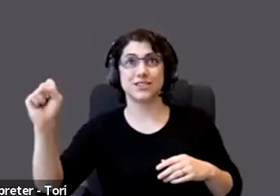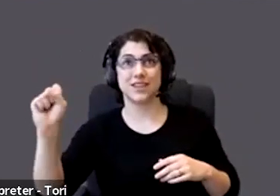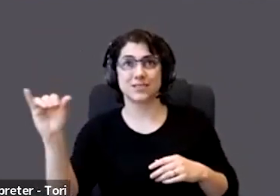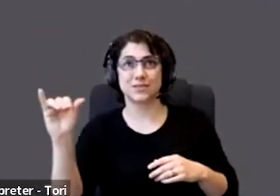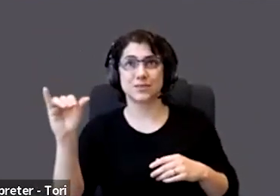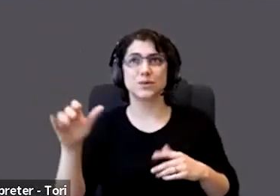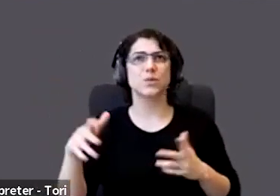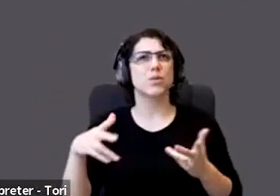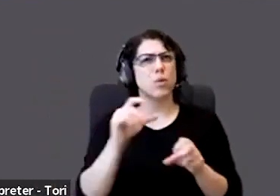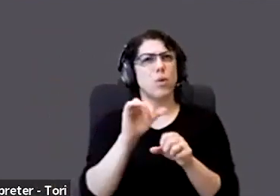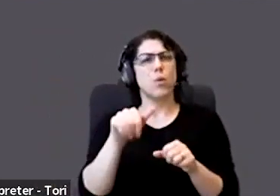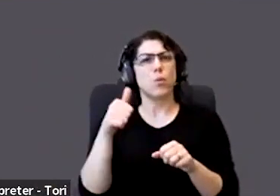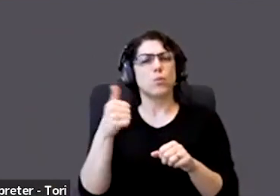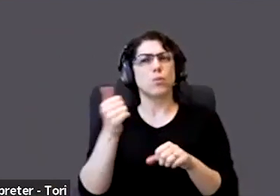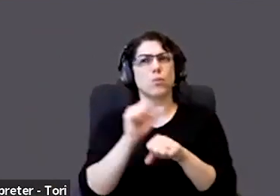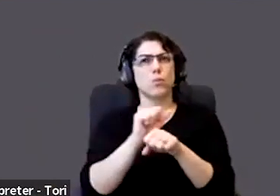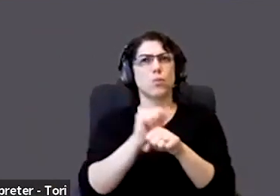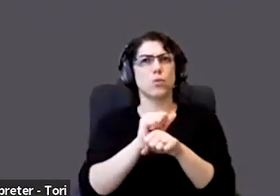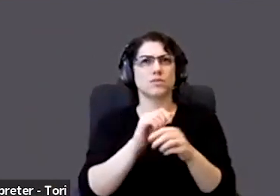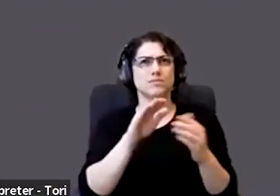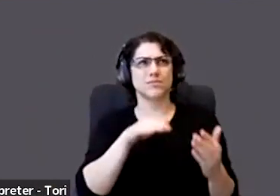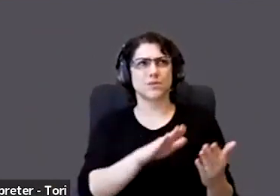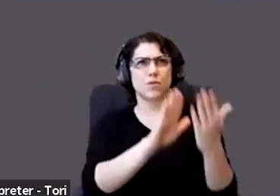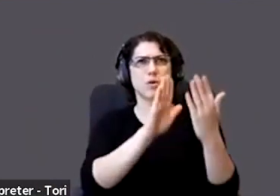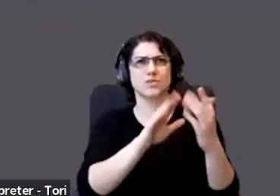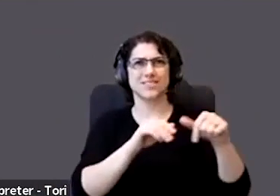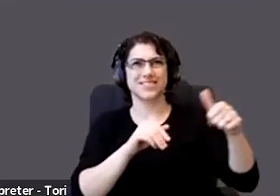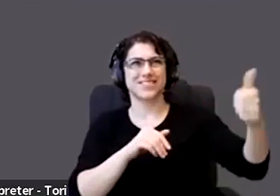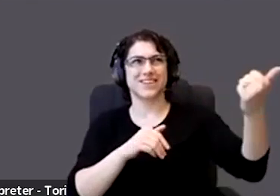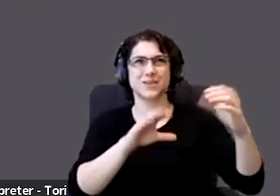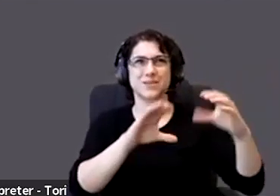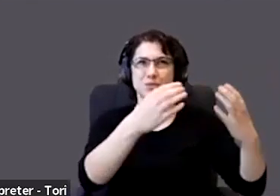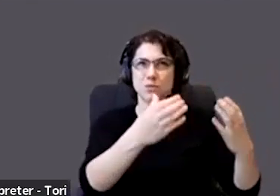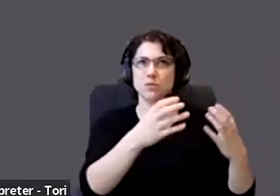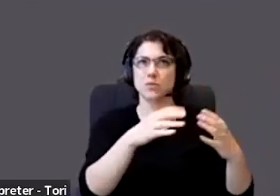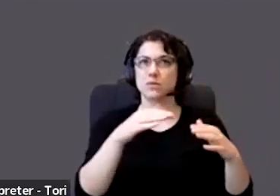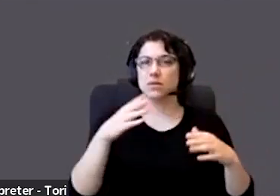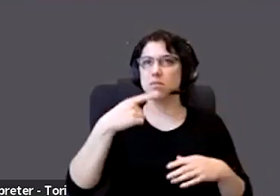around those approaches or in public health. Yes, so as a part of the Data Modernization Initiative,